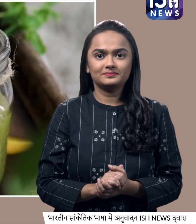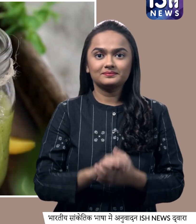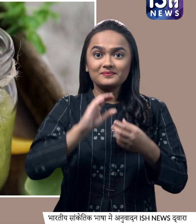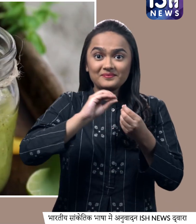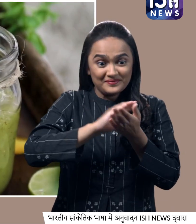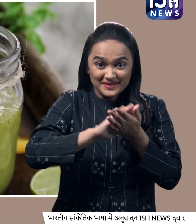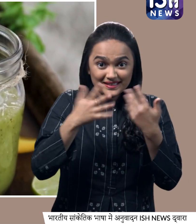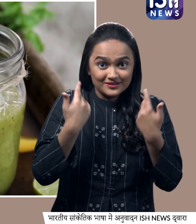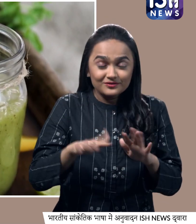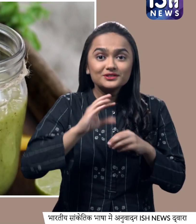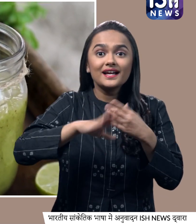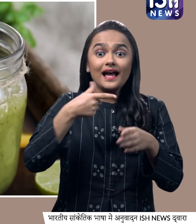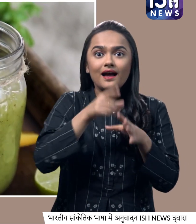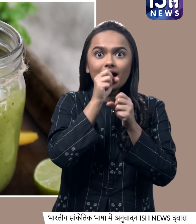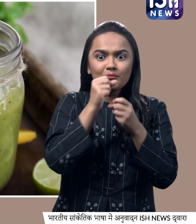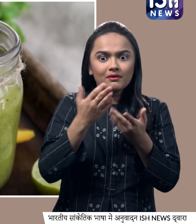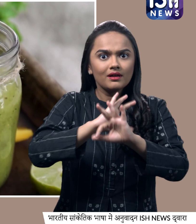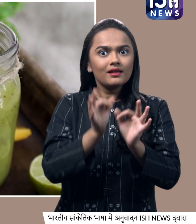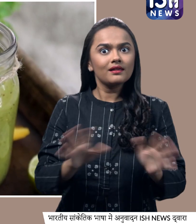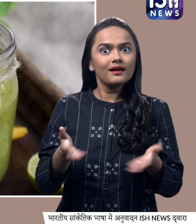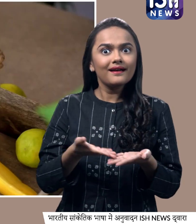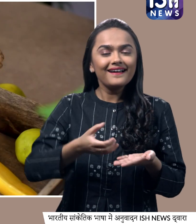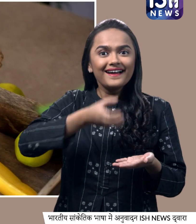And now our aam panna is ready!